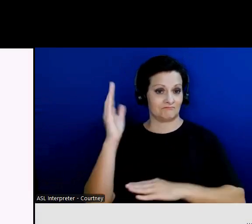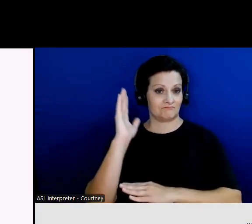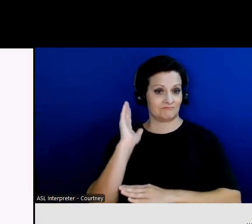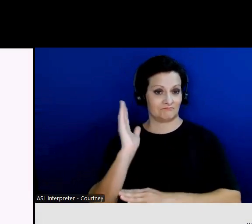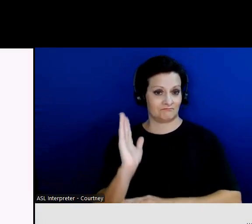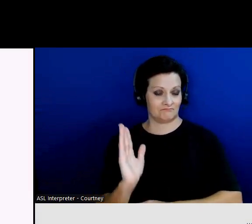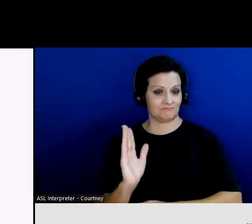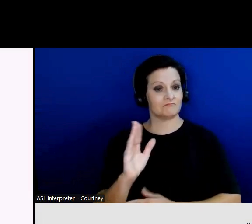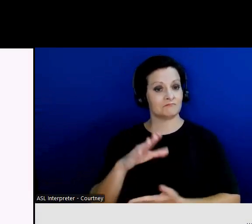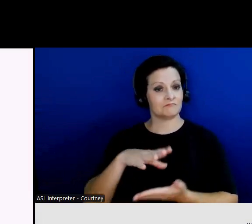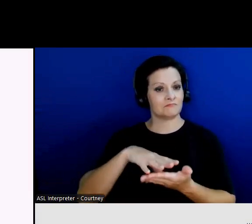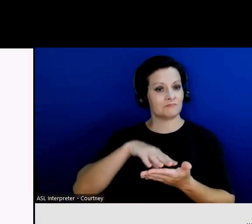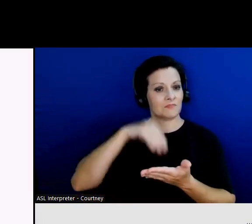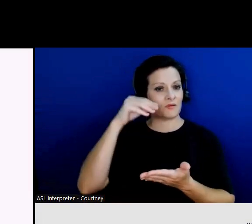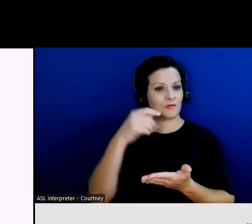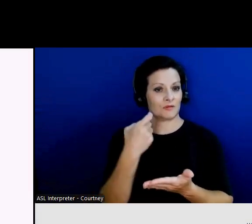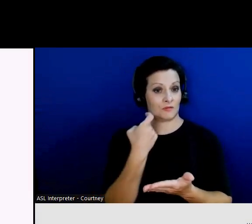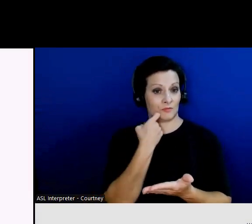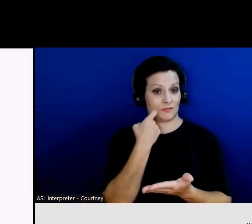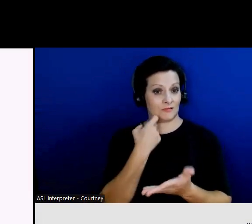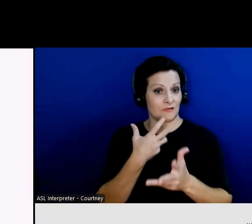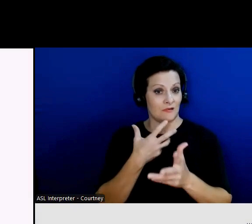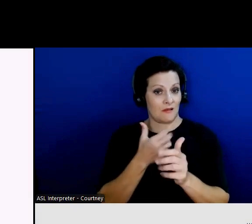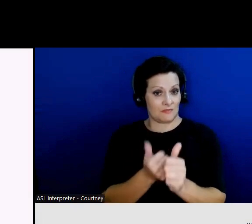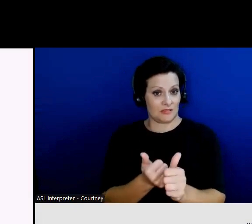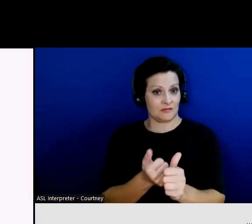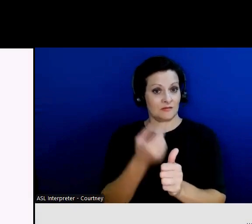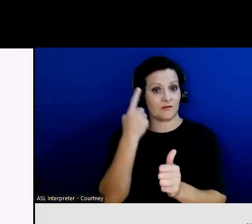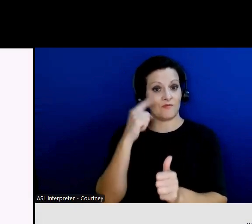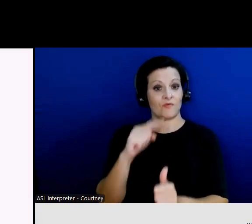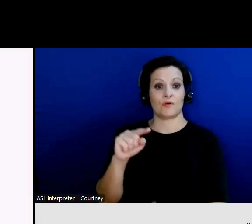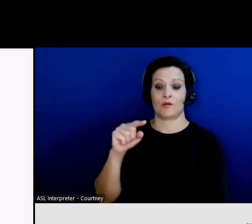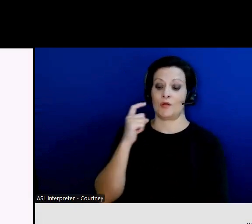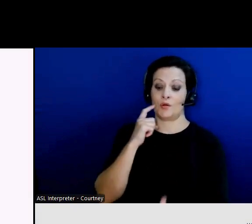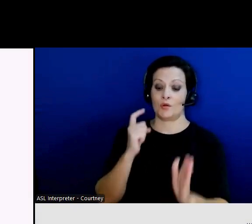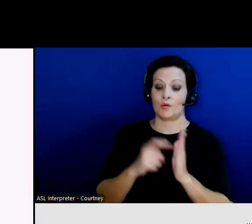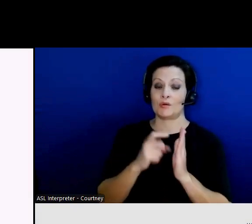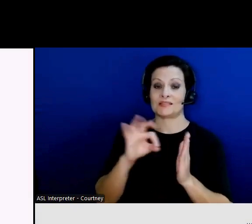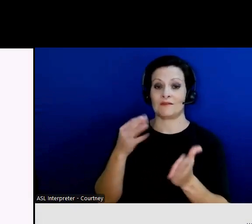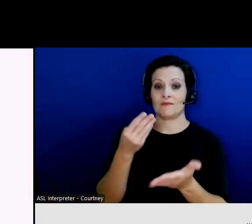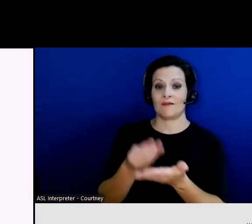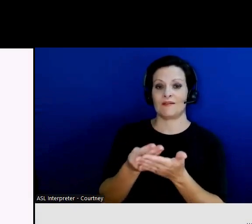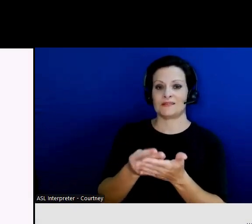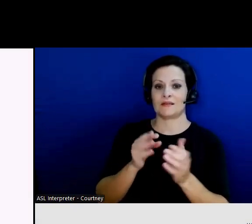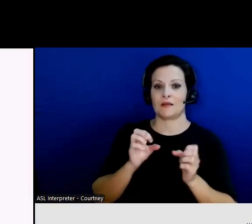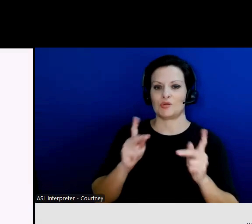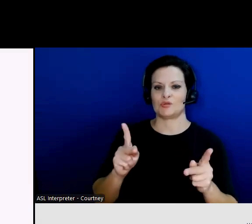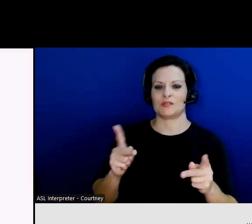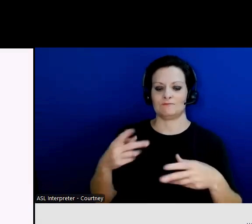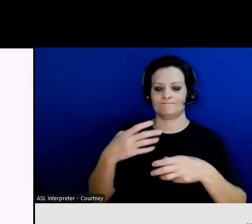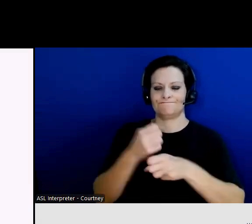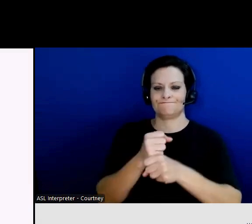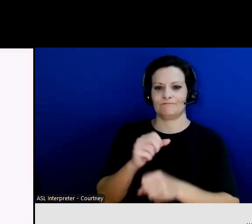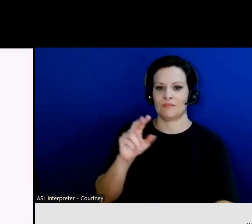about recent updates to the Notice of Funding Opportunity, or “NOFO,” key information about the